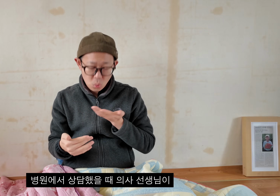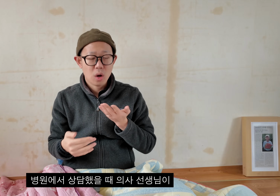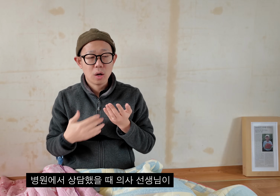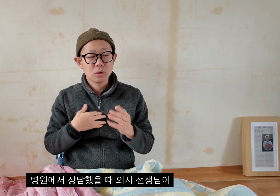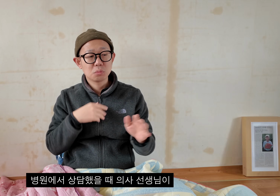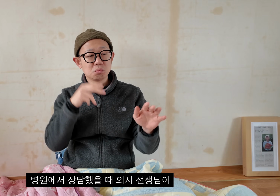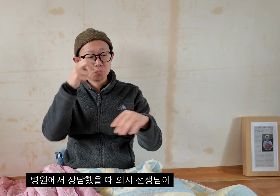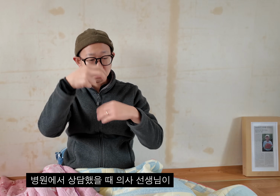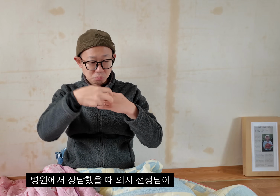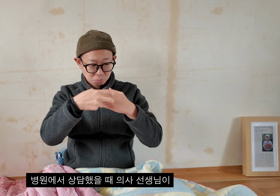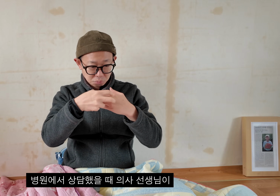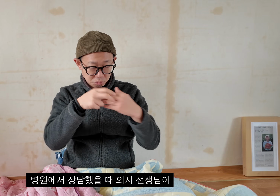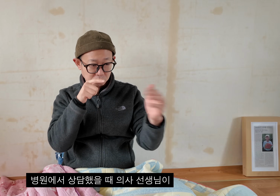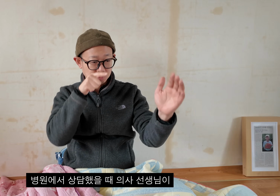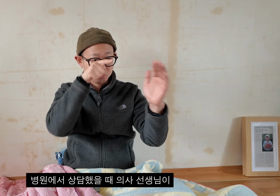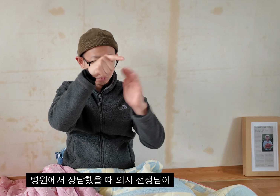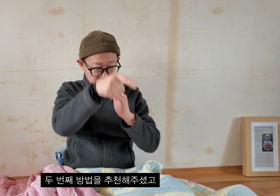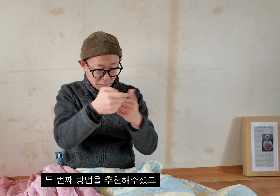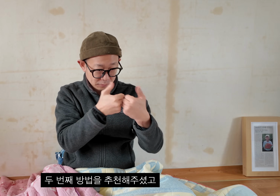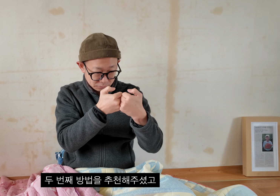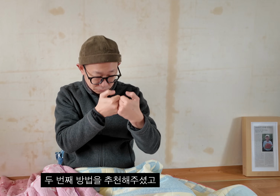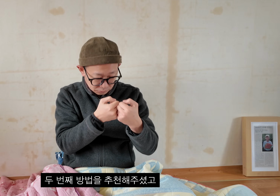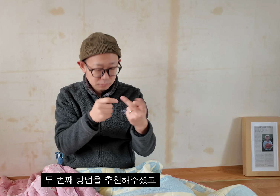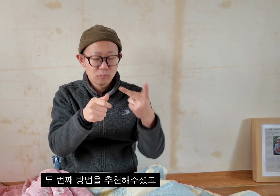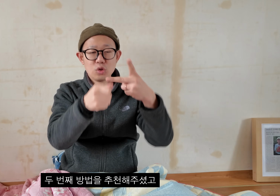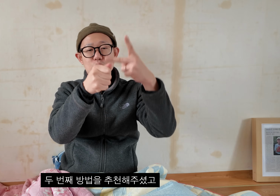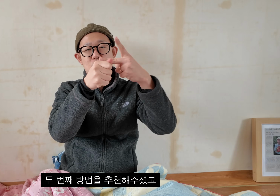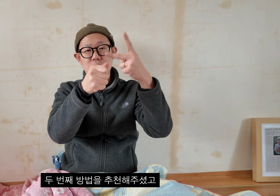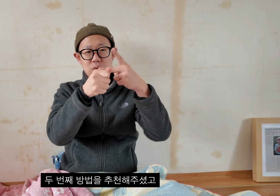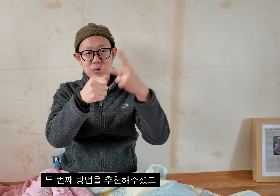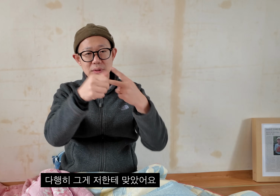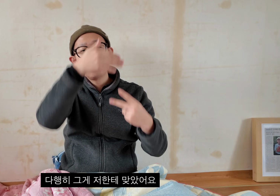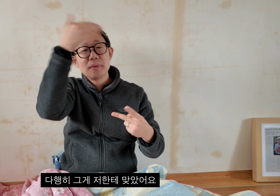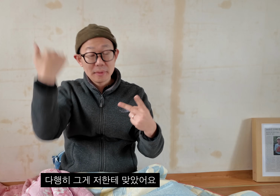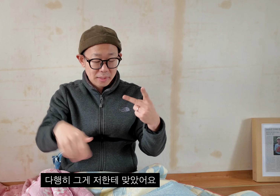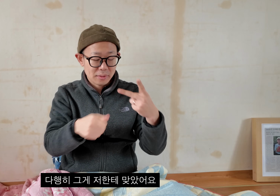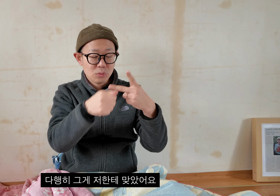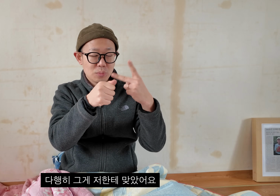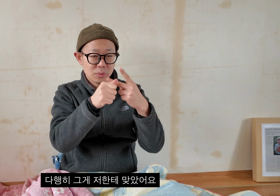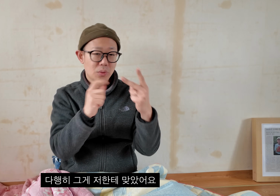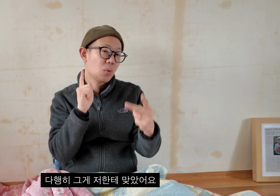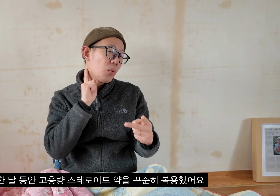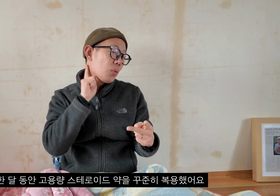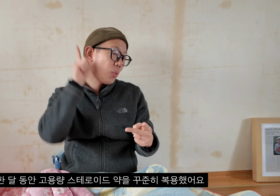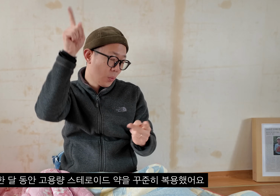The doctor recommended the second. Luckily, it worked for me.